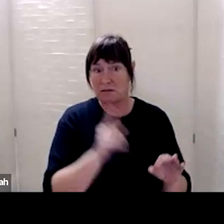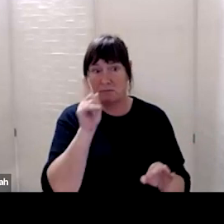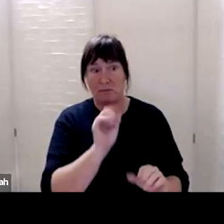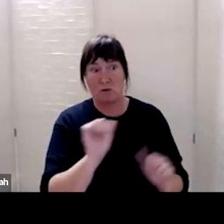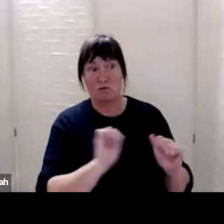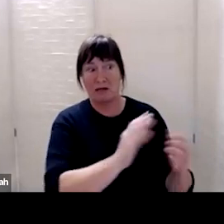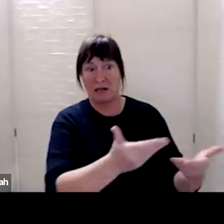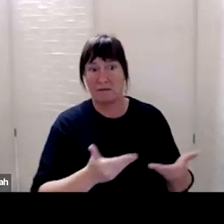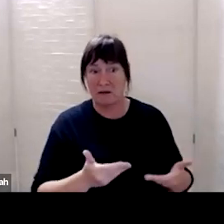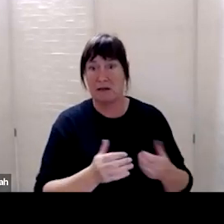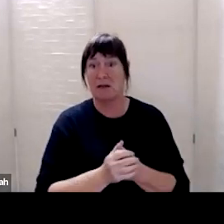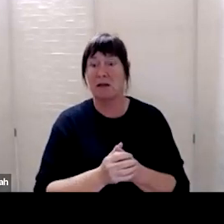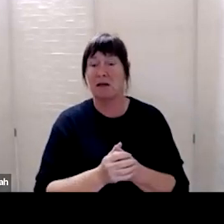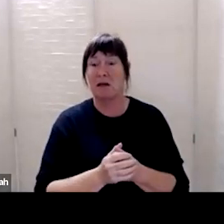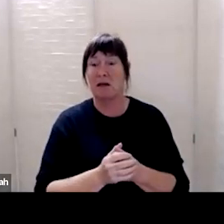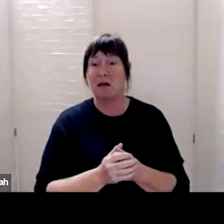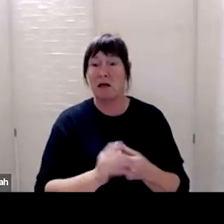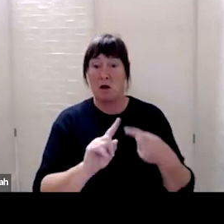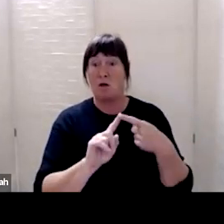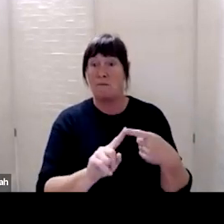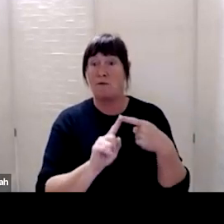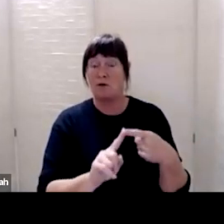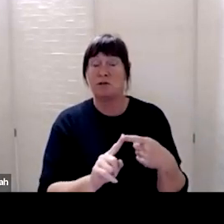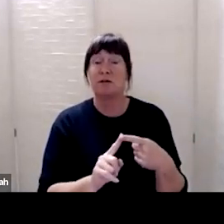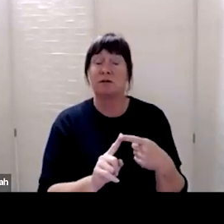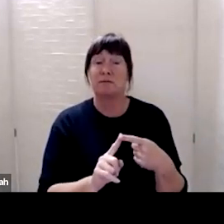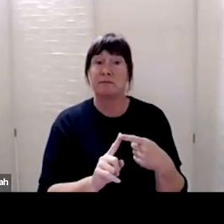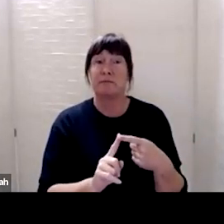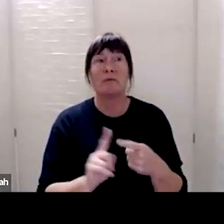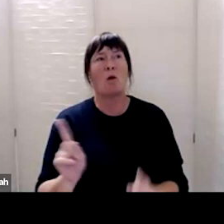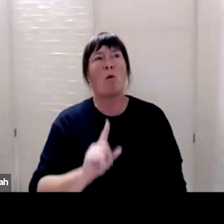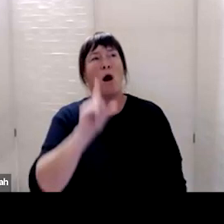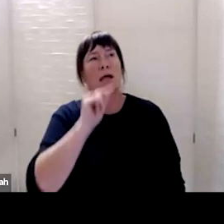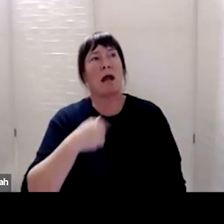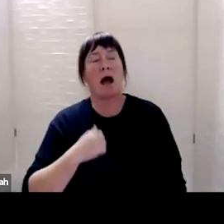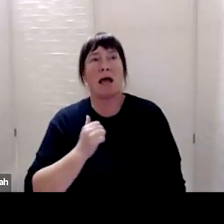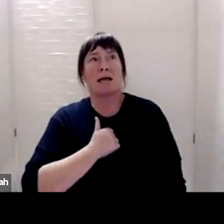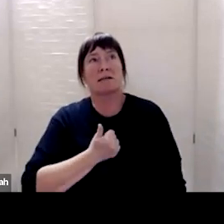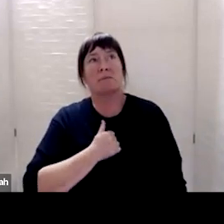So the first question I have is: What can I expect from my host?